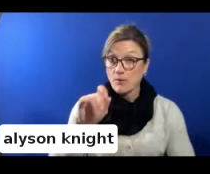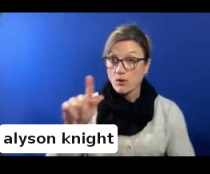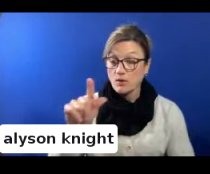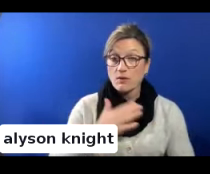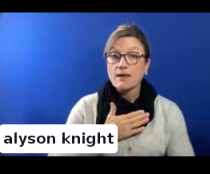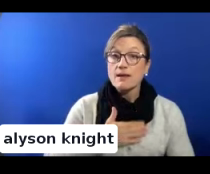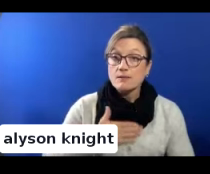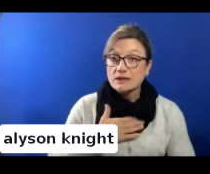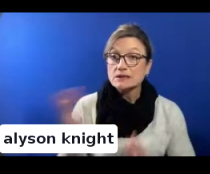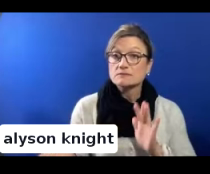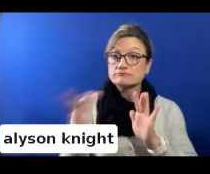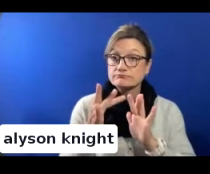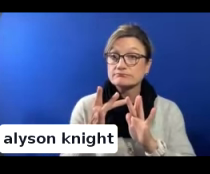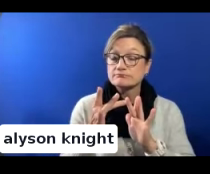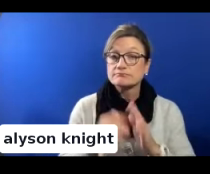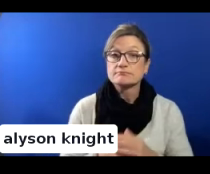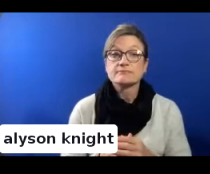reach out to us through this email.